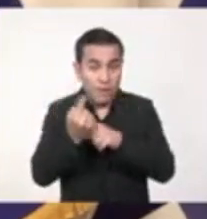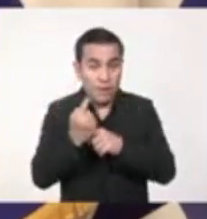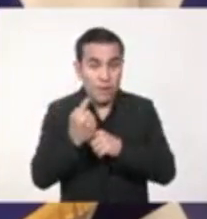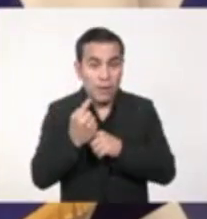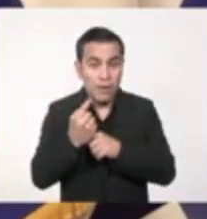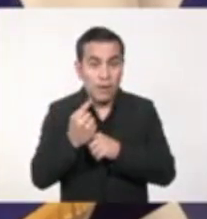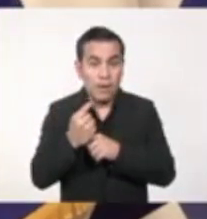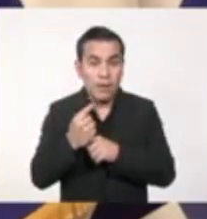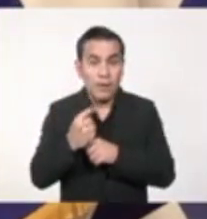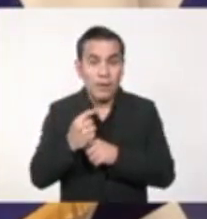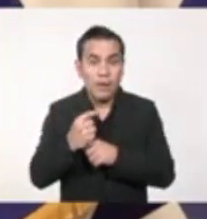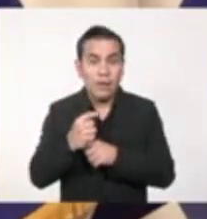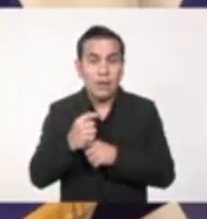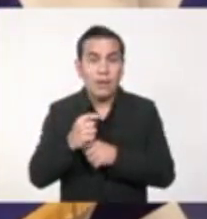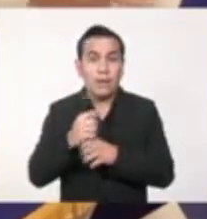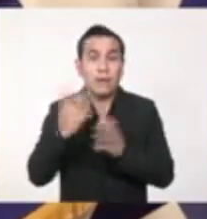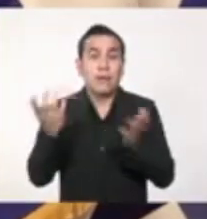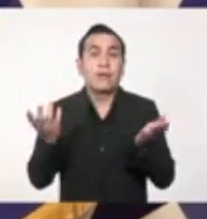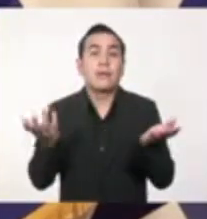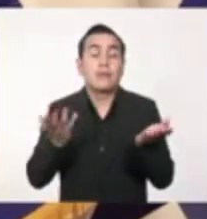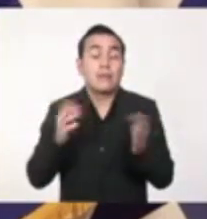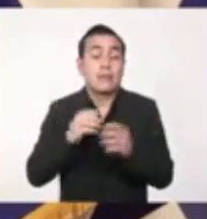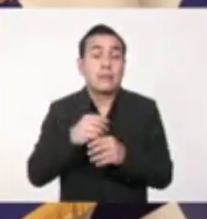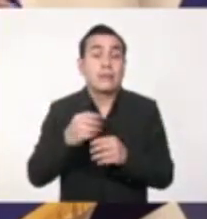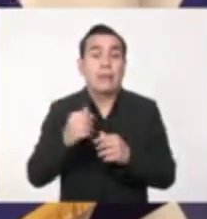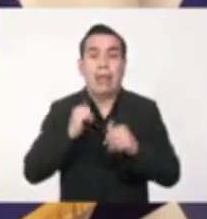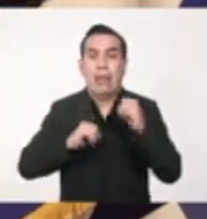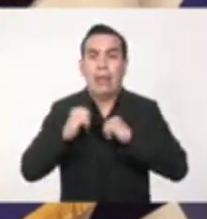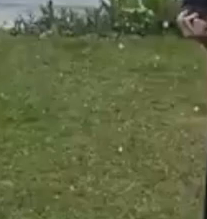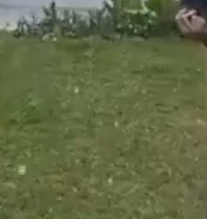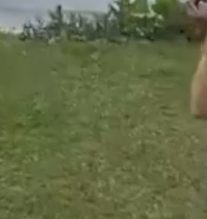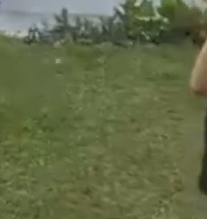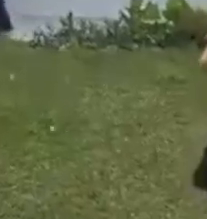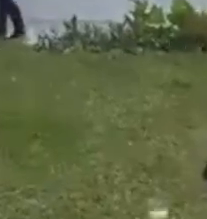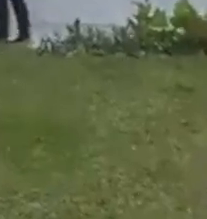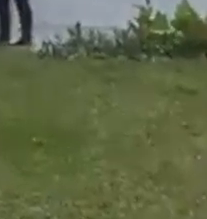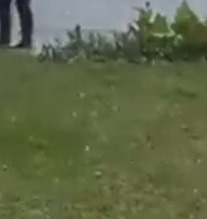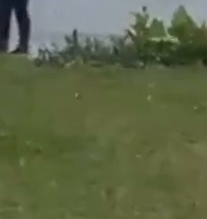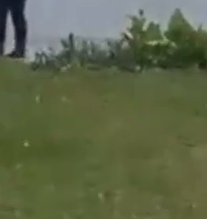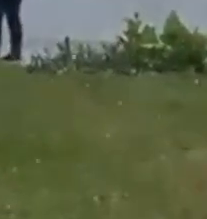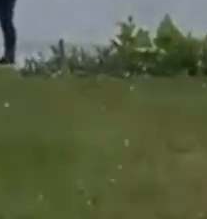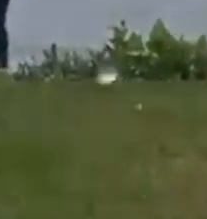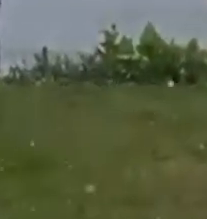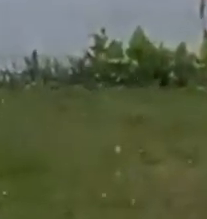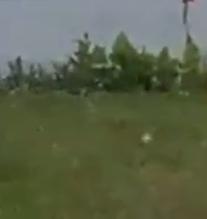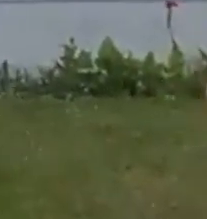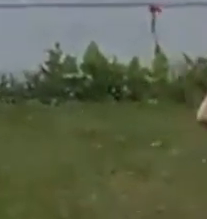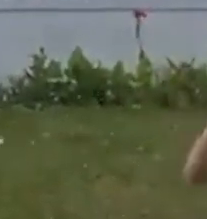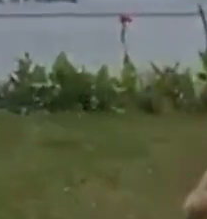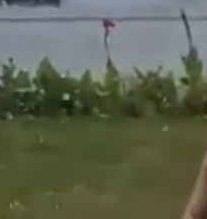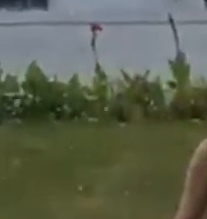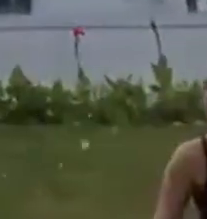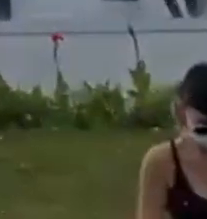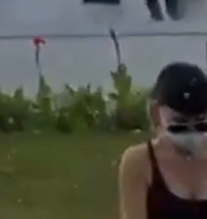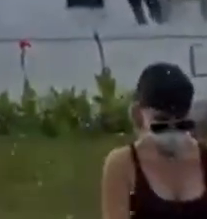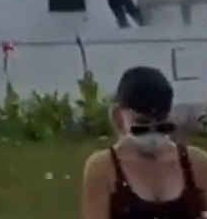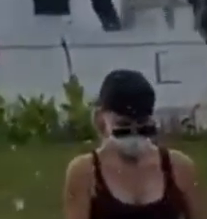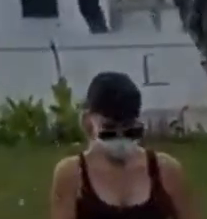the policeman, the policeman is going to do it like that, there will be the photo and then the police will come out , attack protesters, Let them go, let it manifest all that